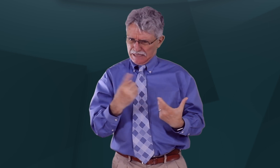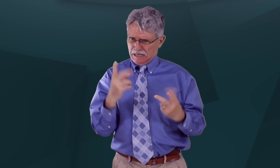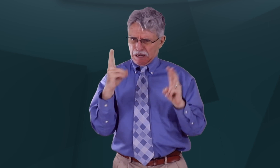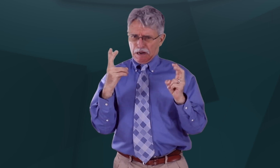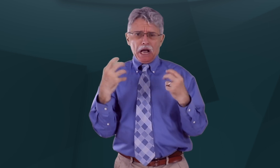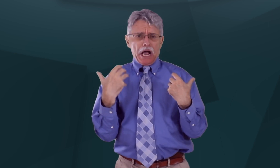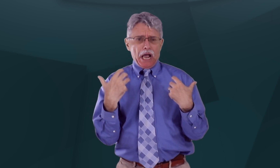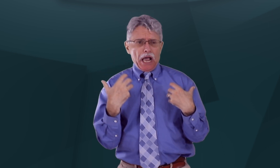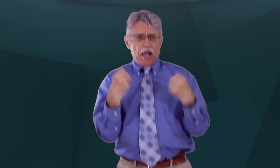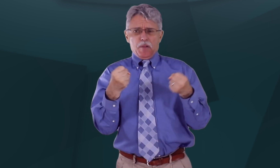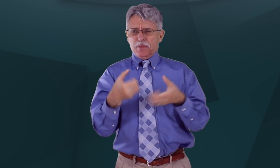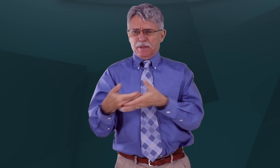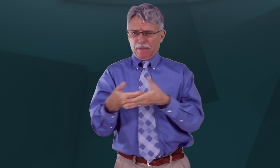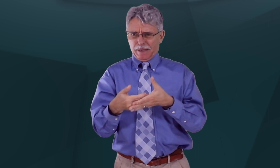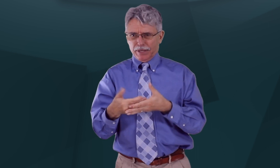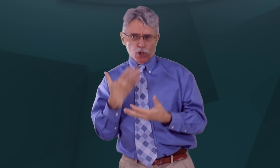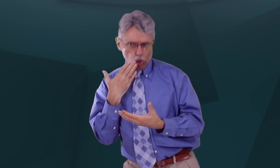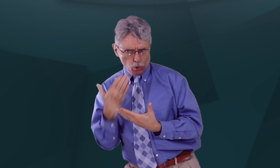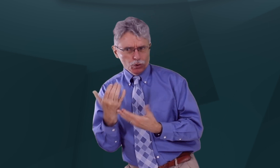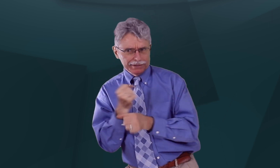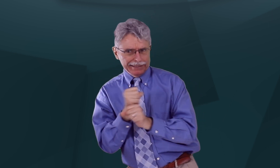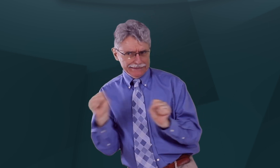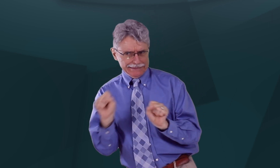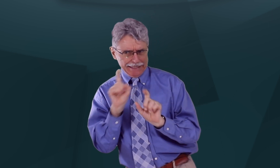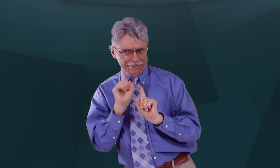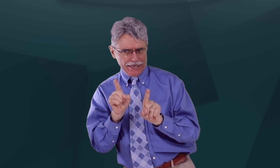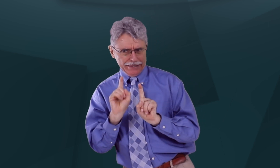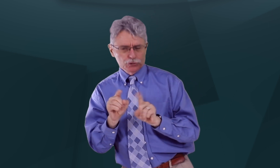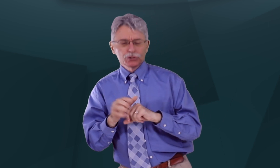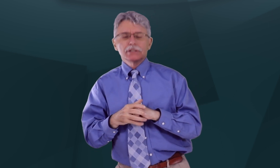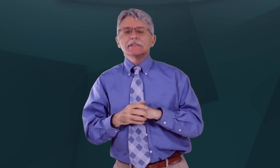And I, you know, said a -- a healthy baby -- always a good, safe answer.